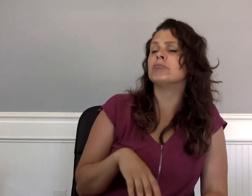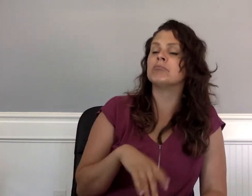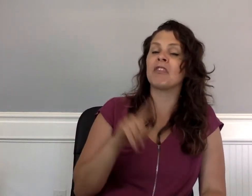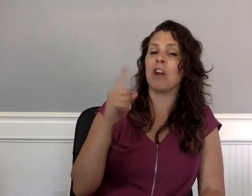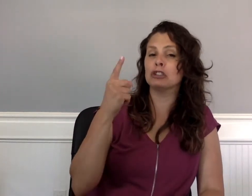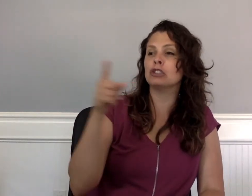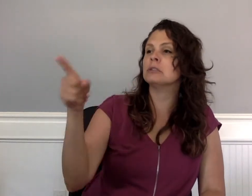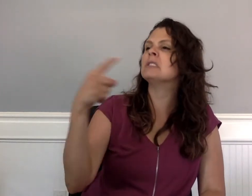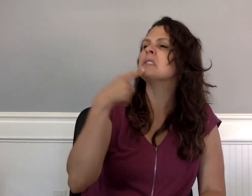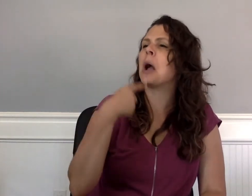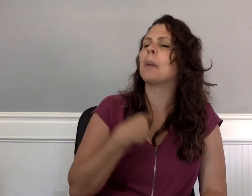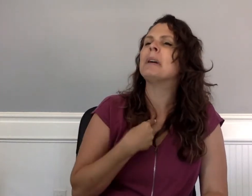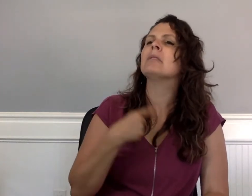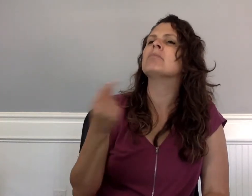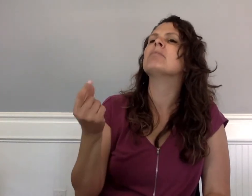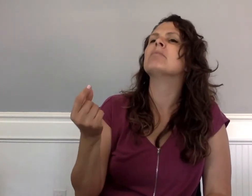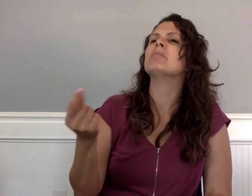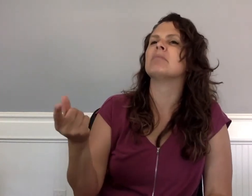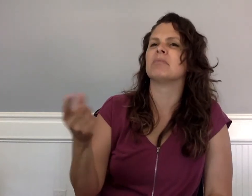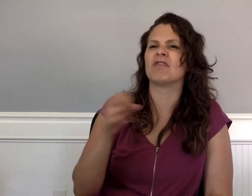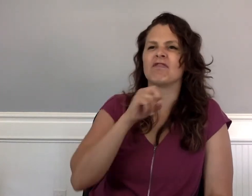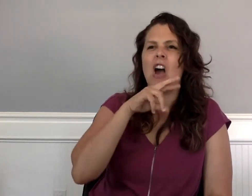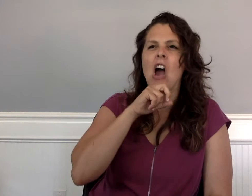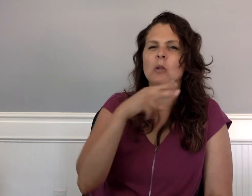"First, you tell me what you did,” Charlie said.